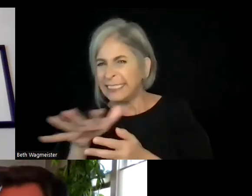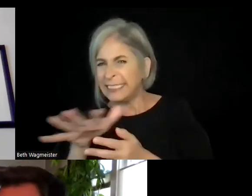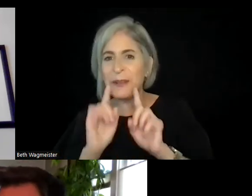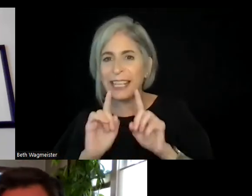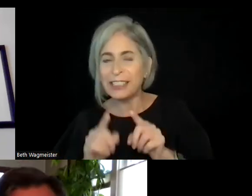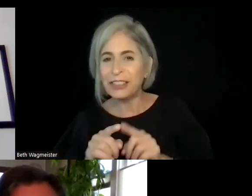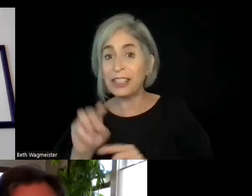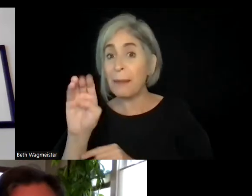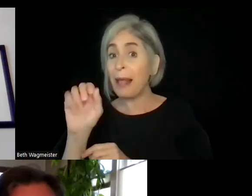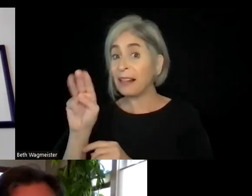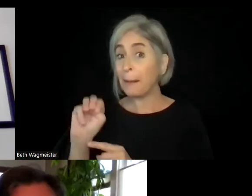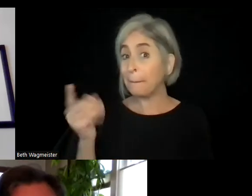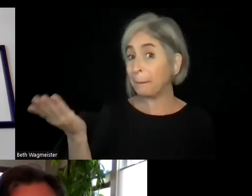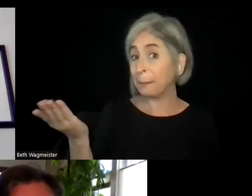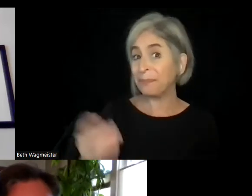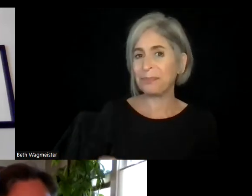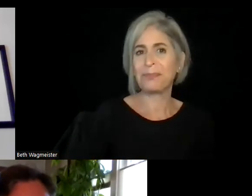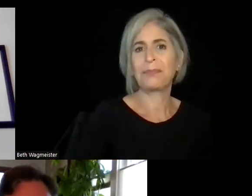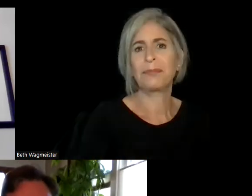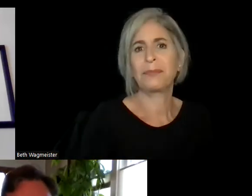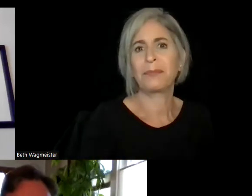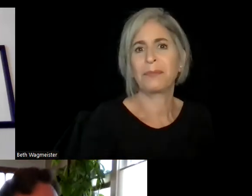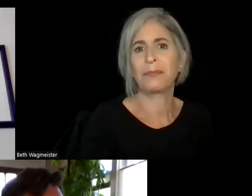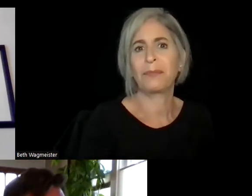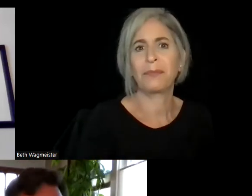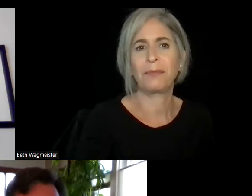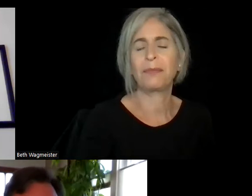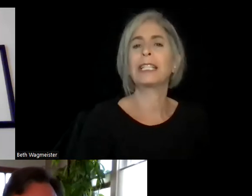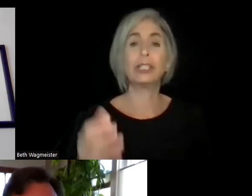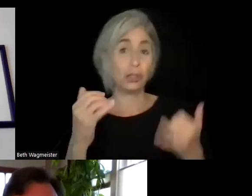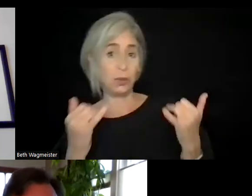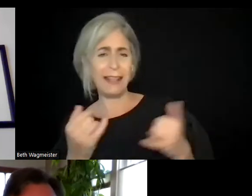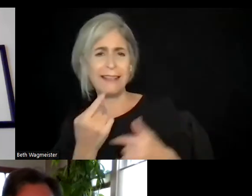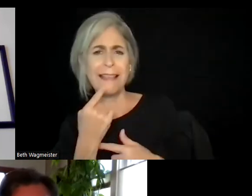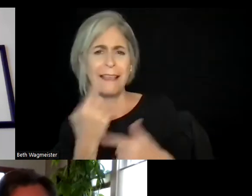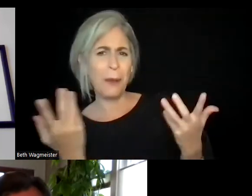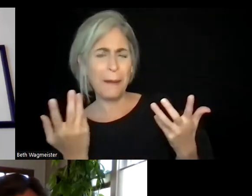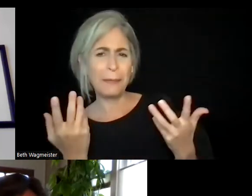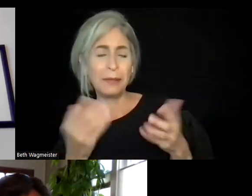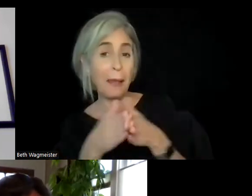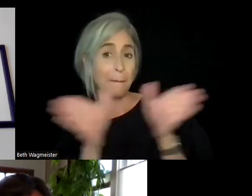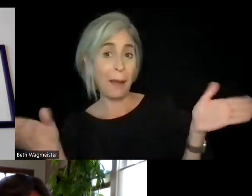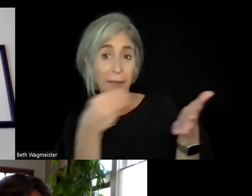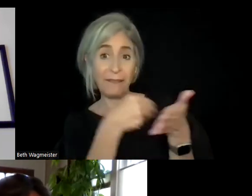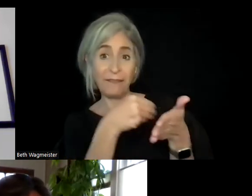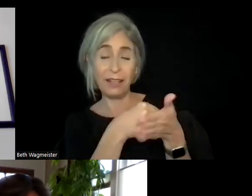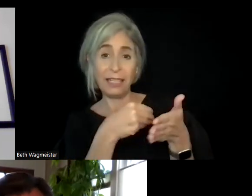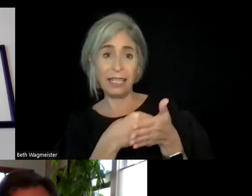I'll have Malcolm put up the poll.